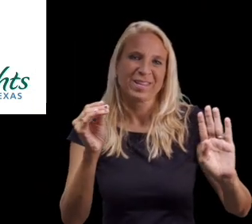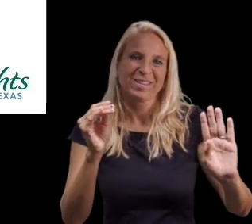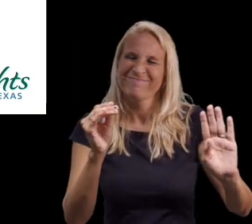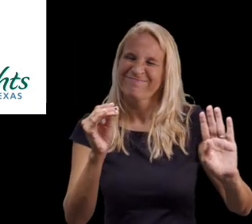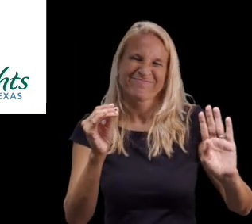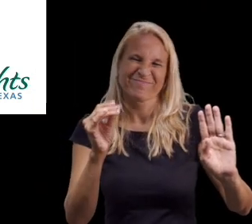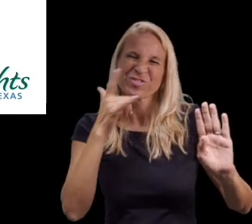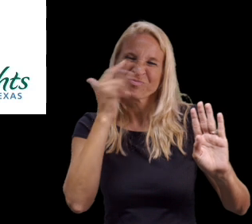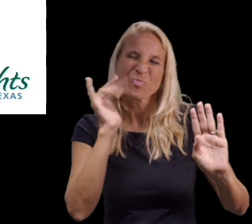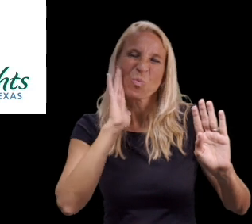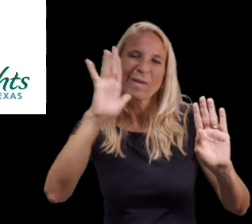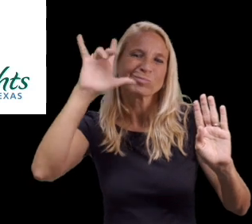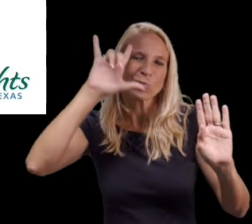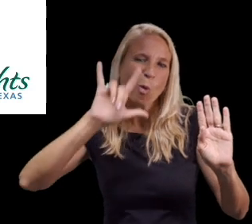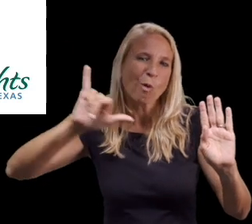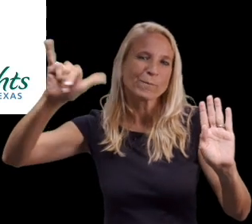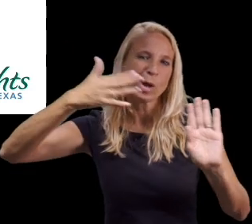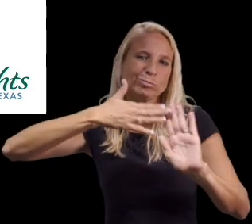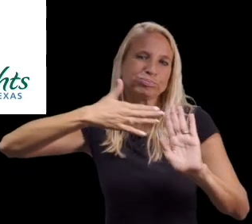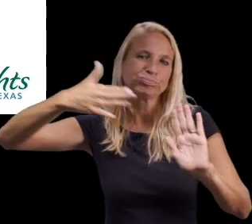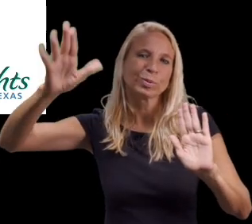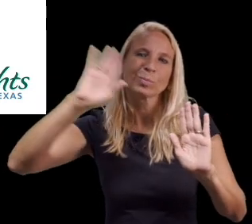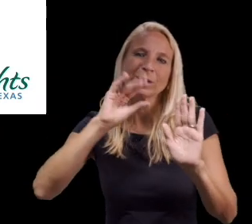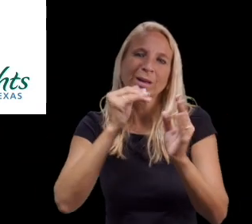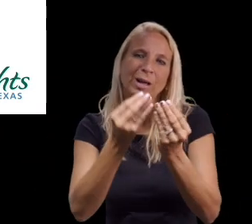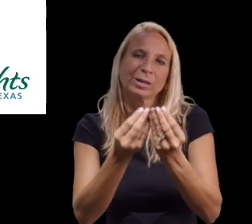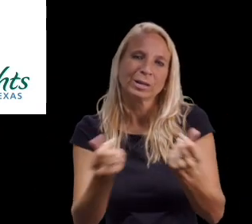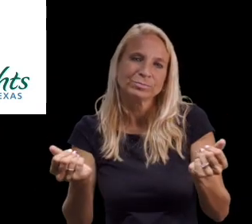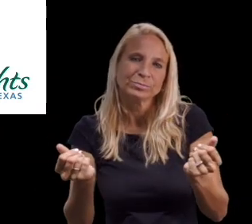that will not likely end and will affect three